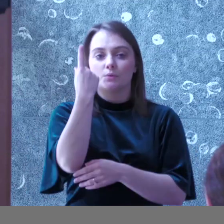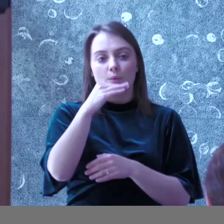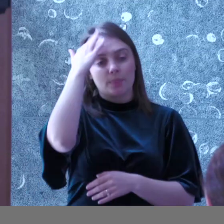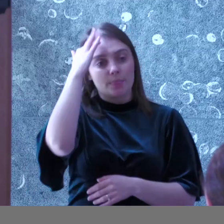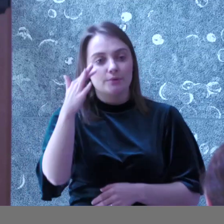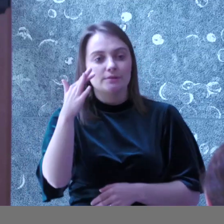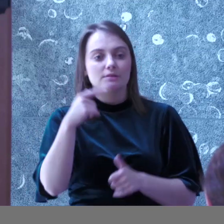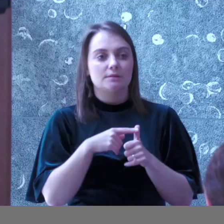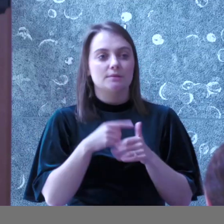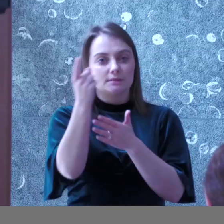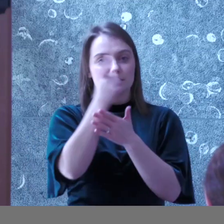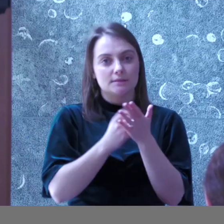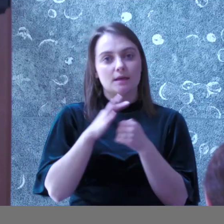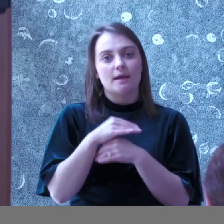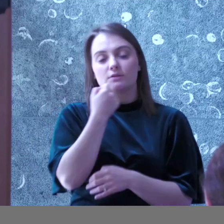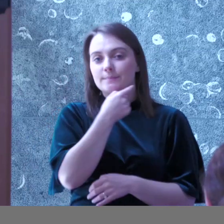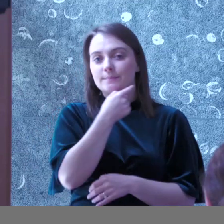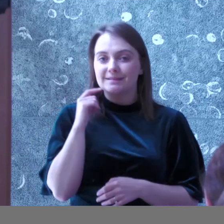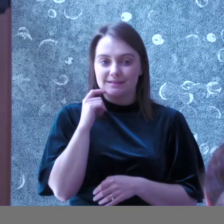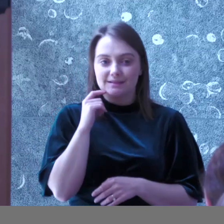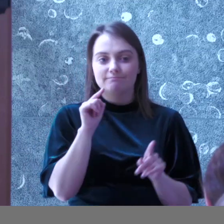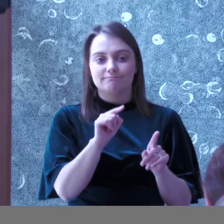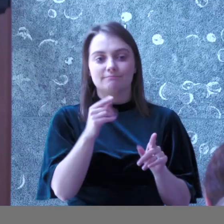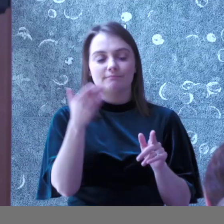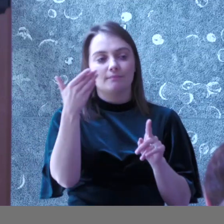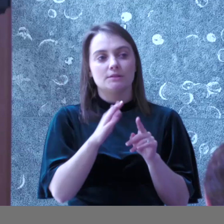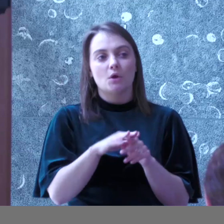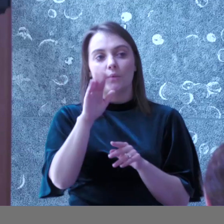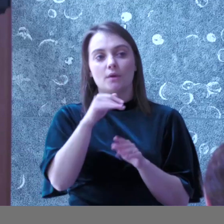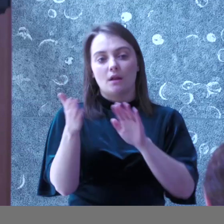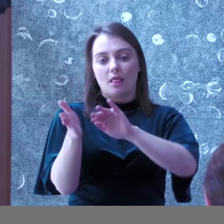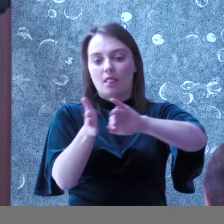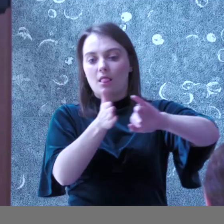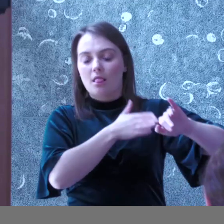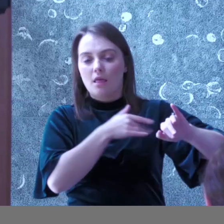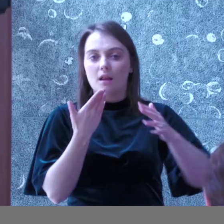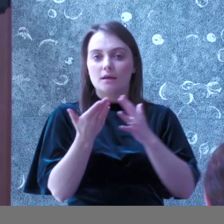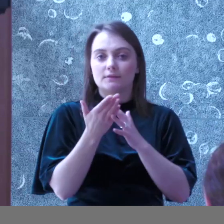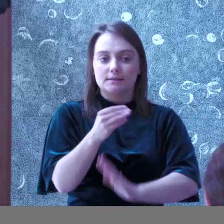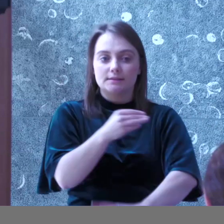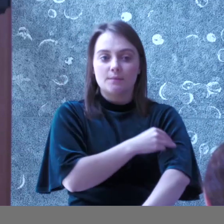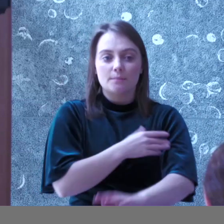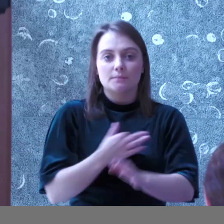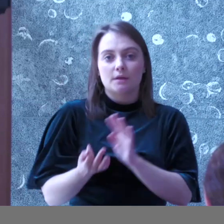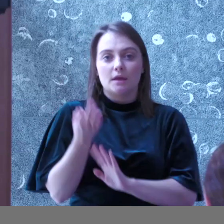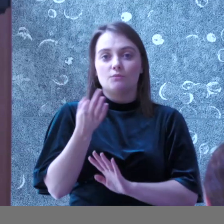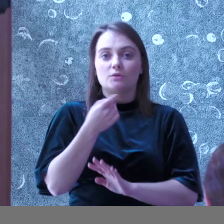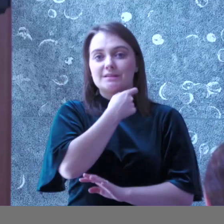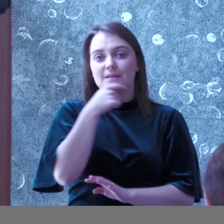design for simple. I think we can bypass a lot of the accessibility problems if we just remove